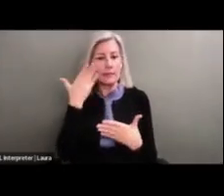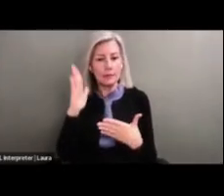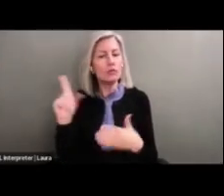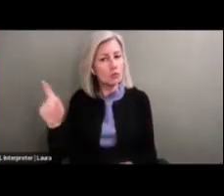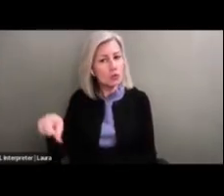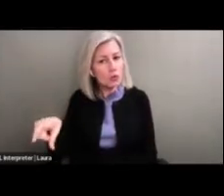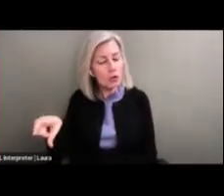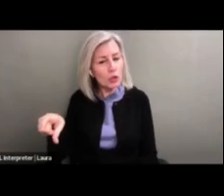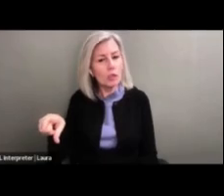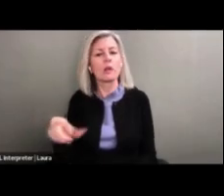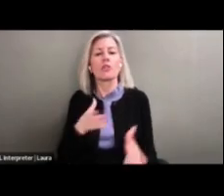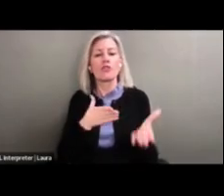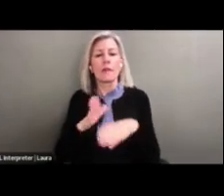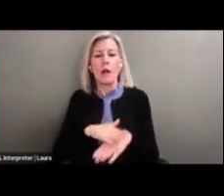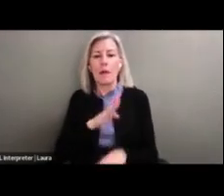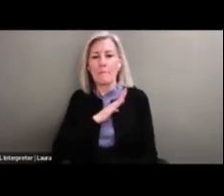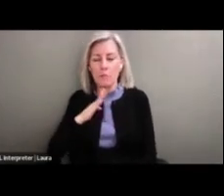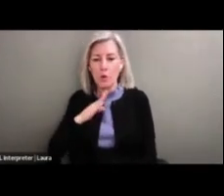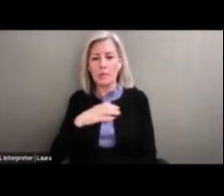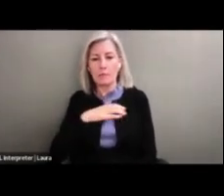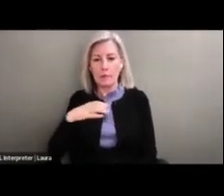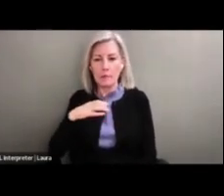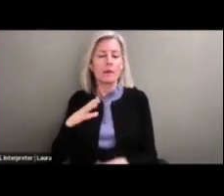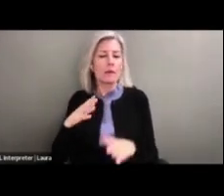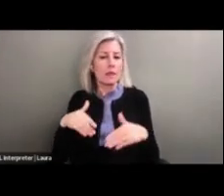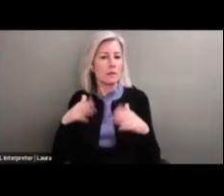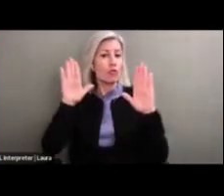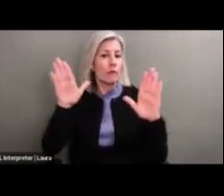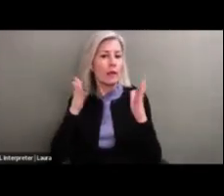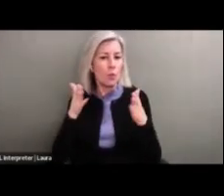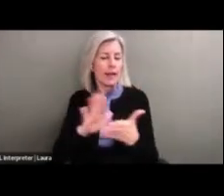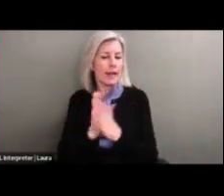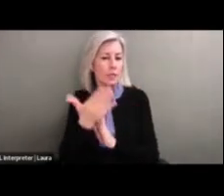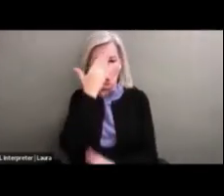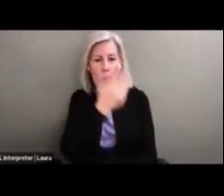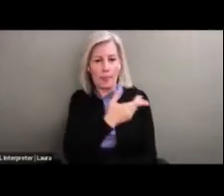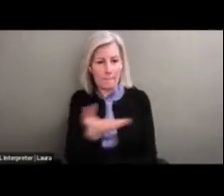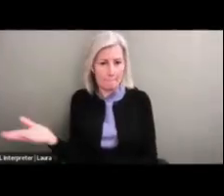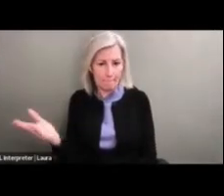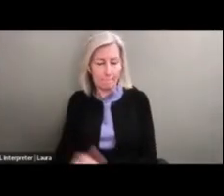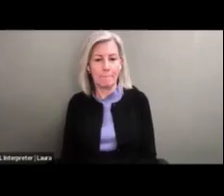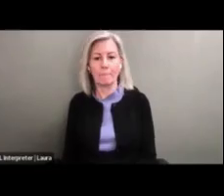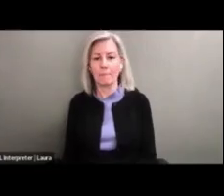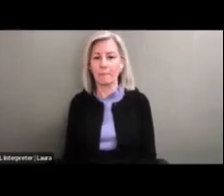If you don't know your Medicaid director or developmental disability director or other leaders, you should.